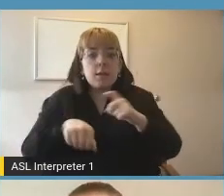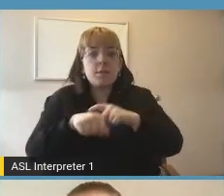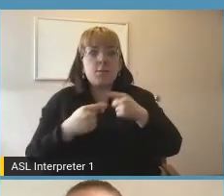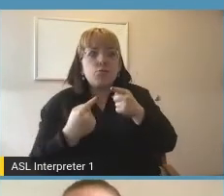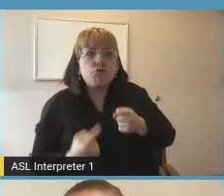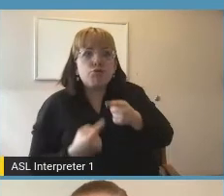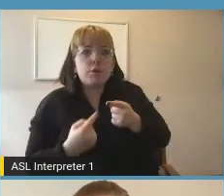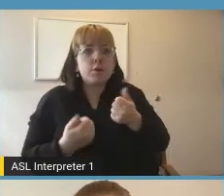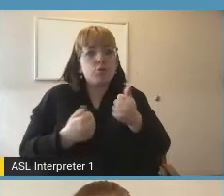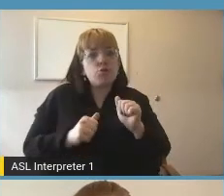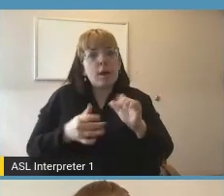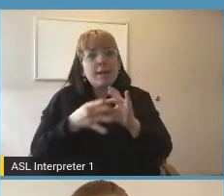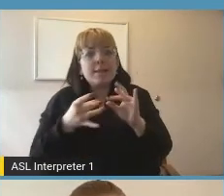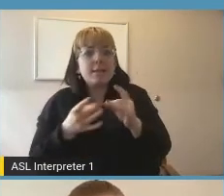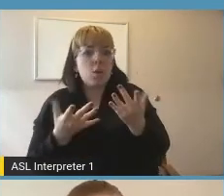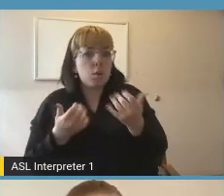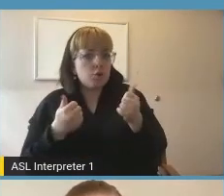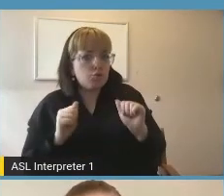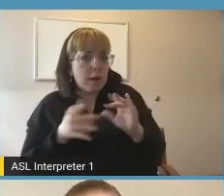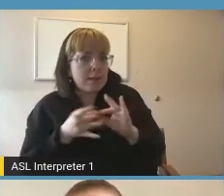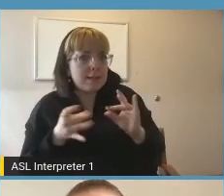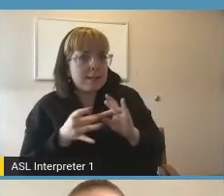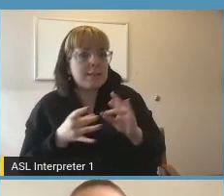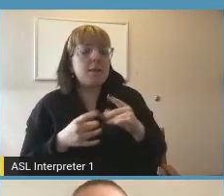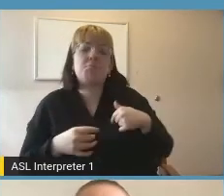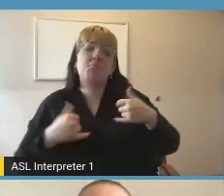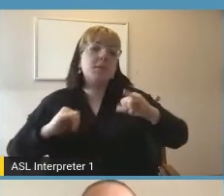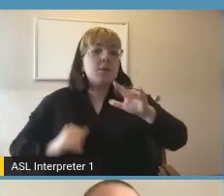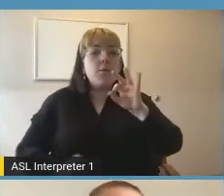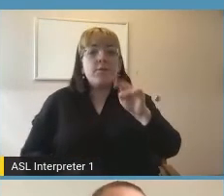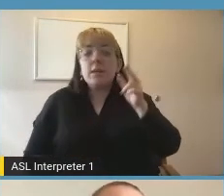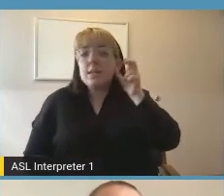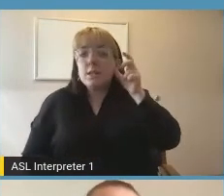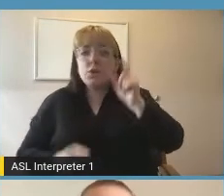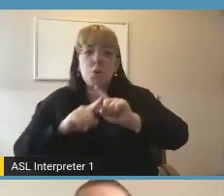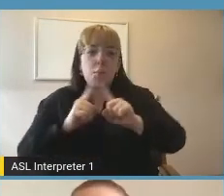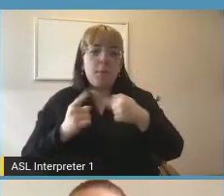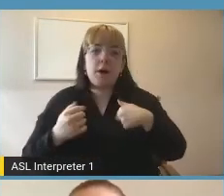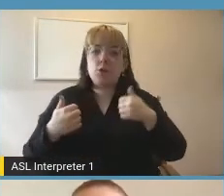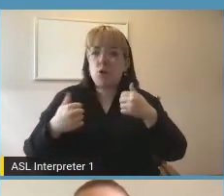to say. It is still fun to listen to but it can be a little hard to follow the story especially